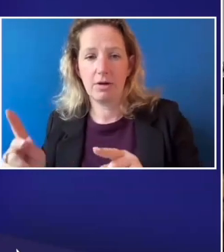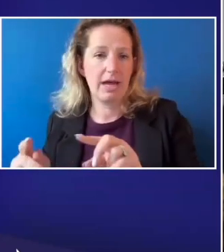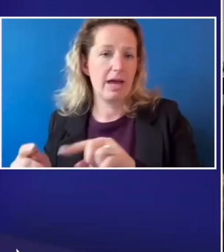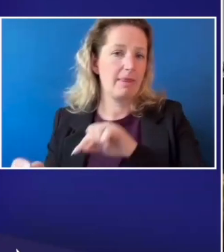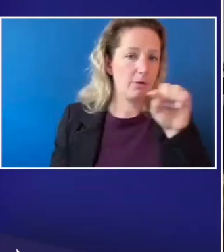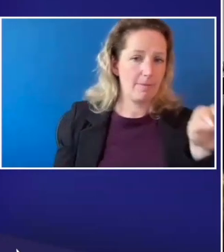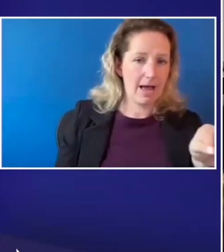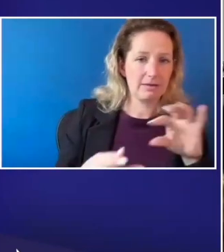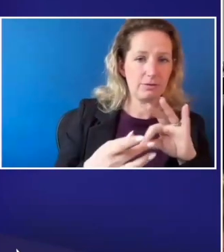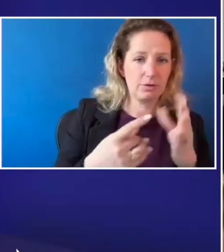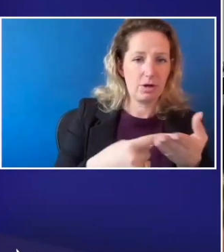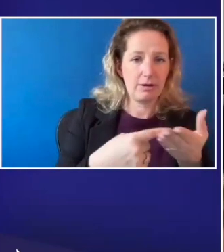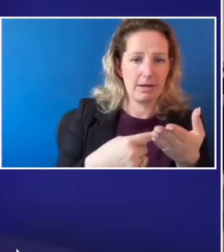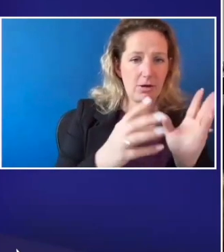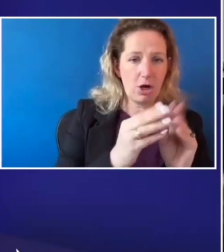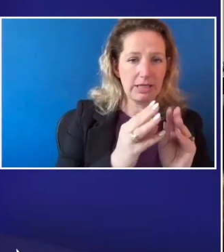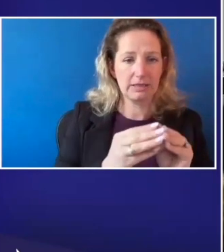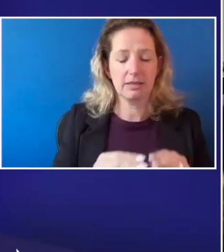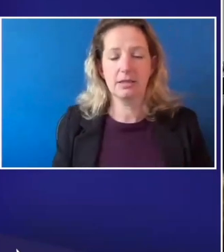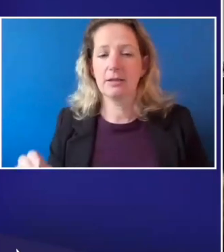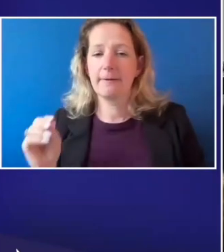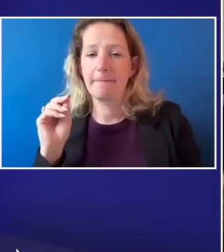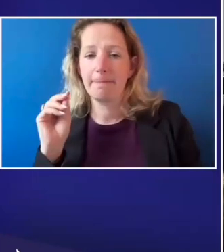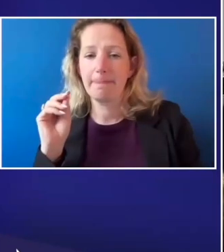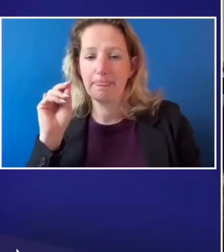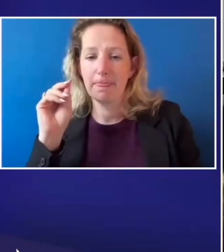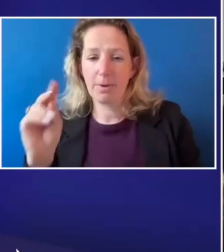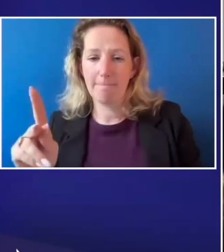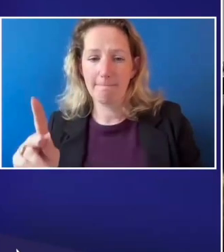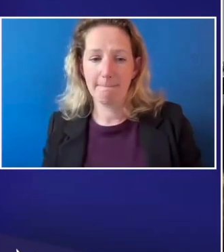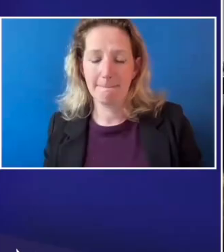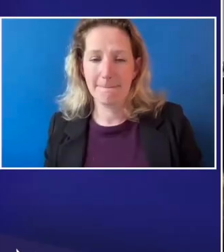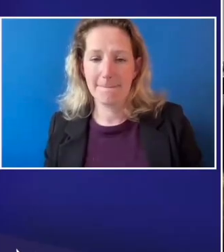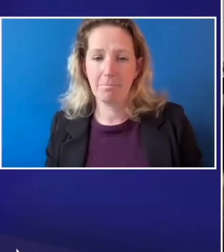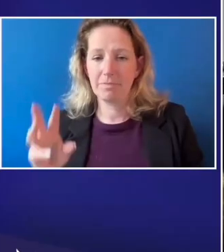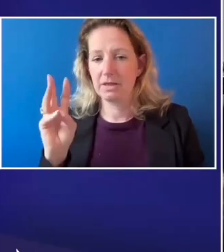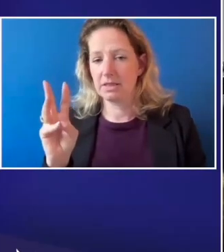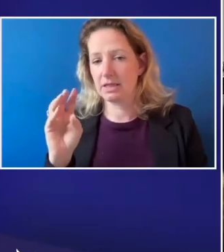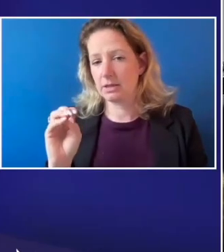Yes. So, The 60223